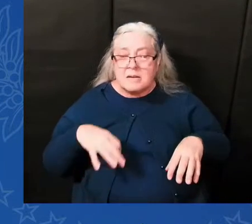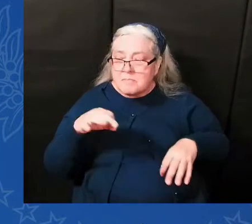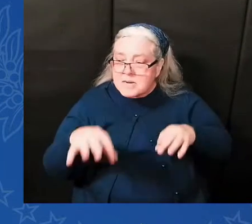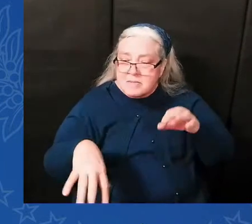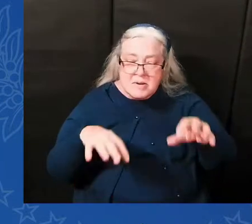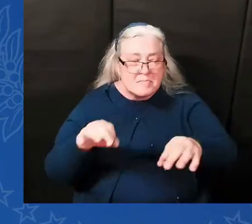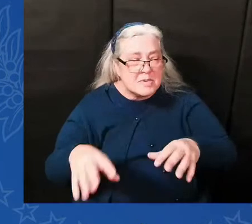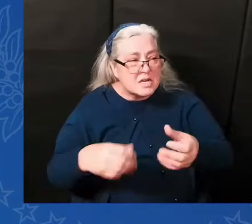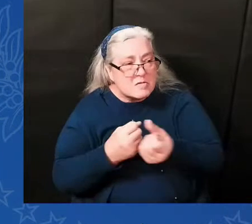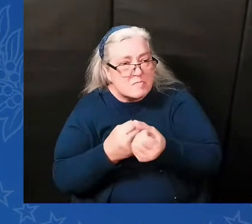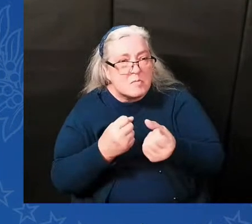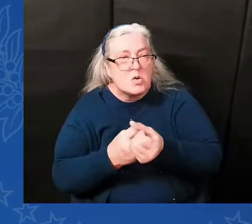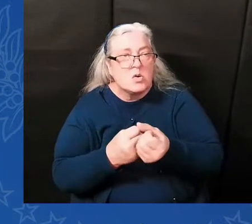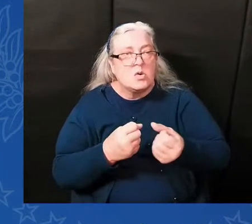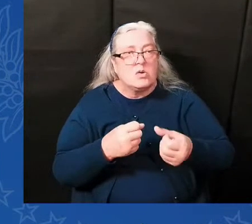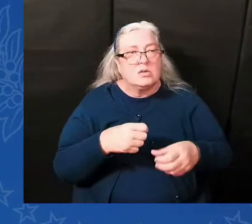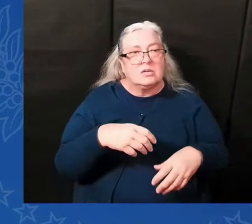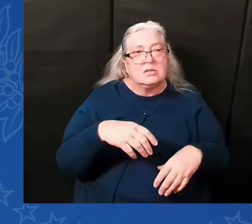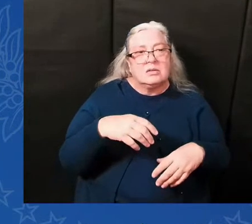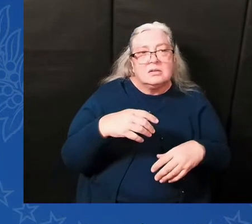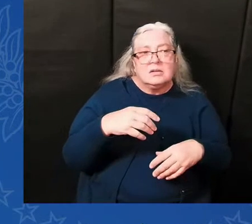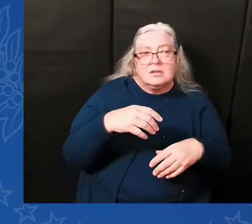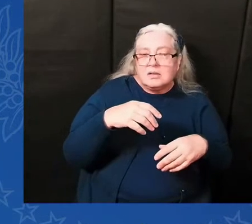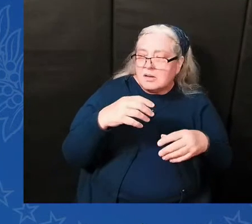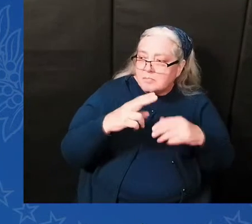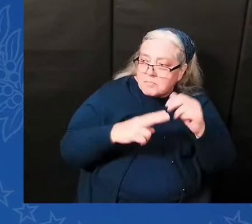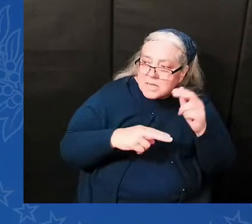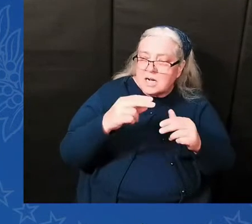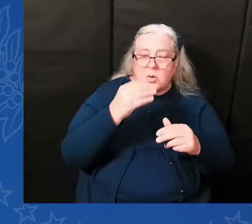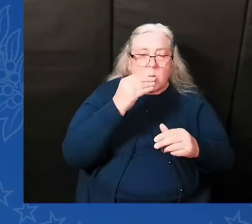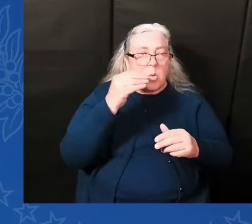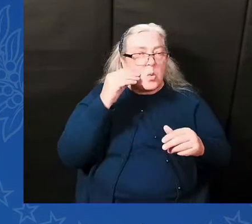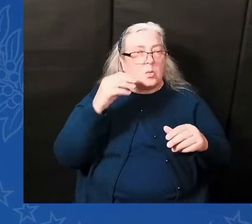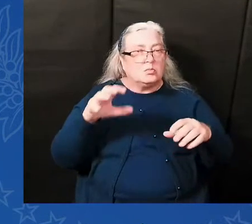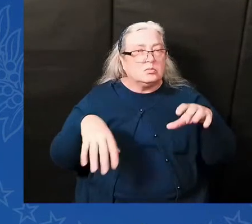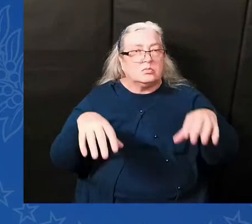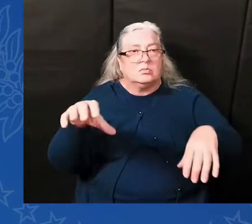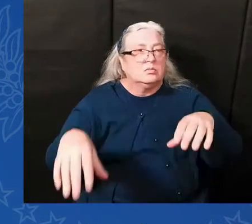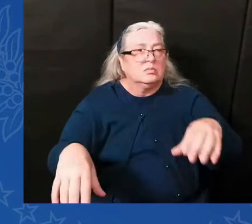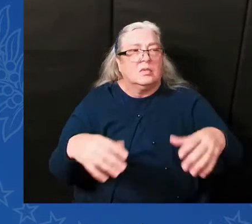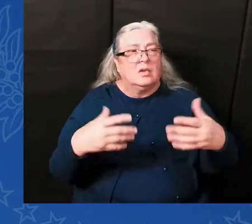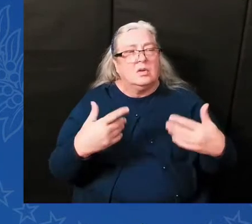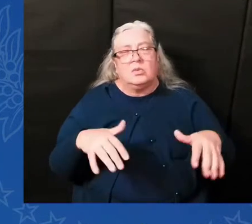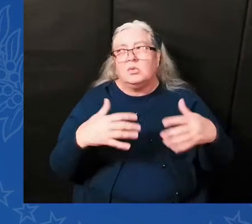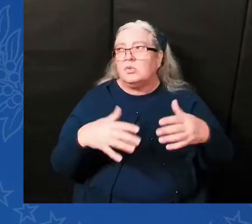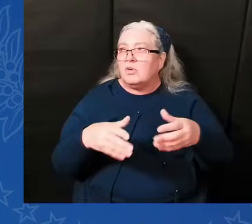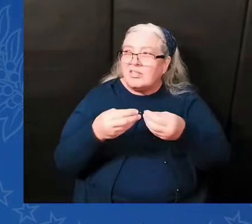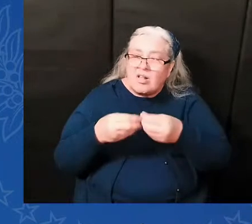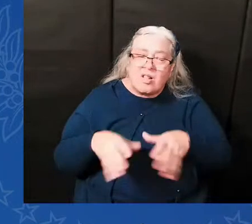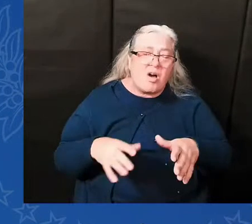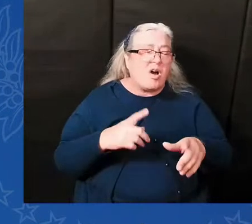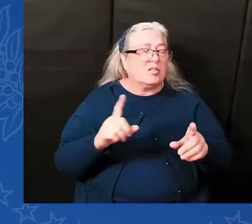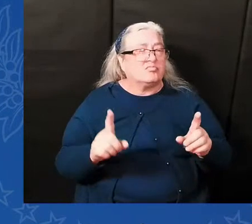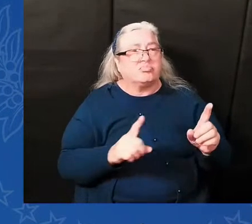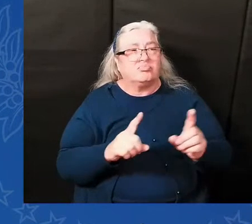Thank you. Thank you, thank you. Dr. Lori: Thank you. Thank you, Mr. President, for your leadership and your commitment